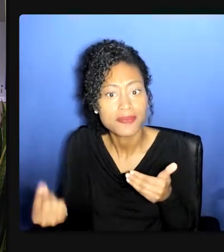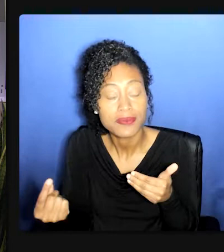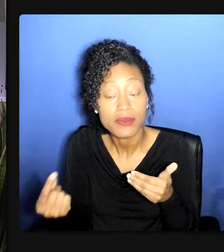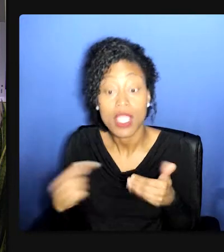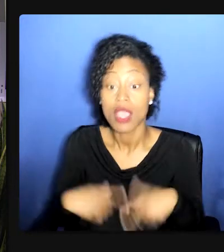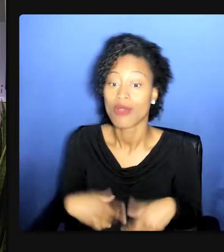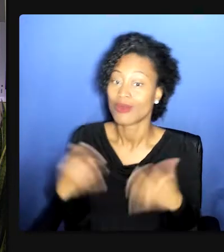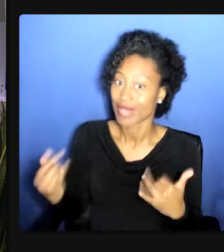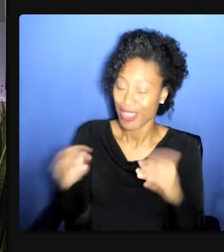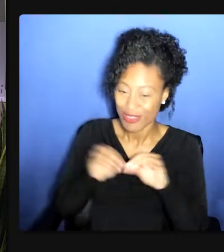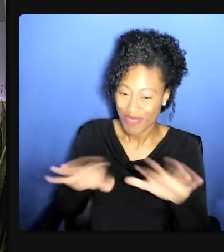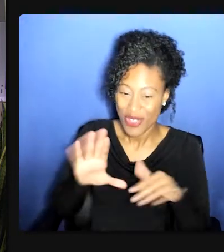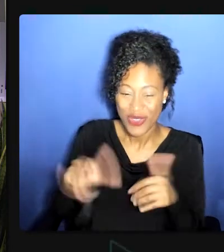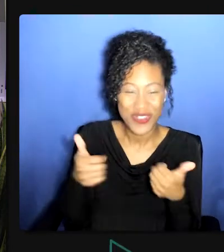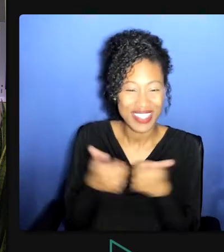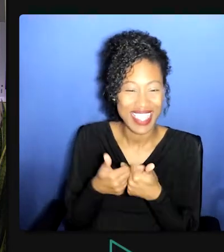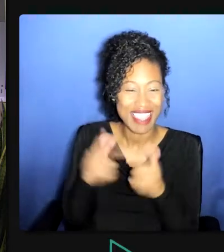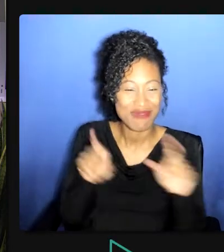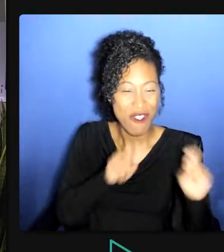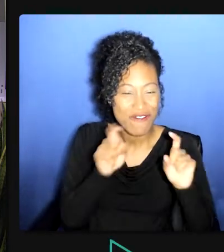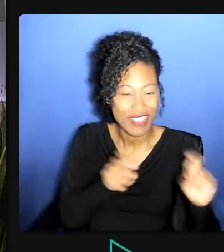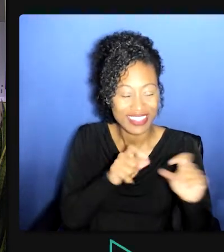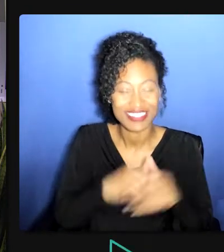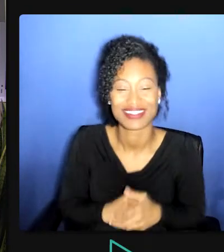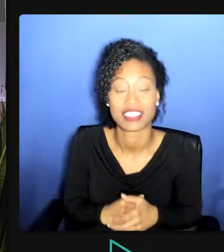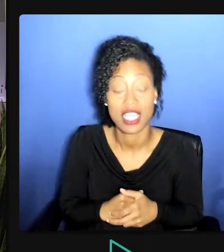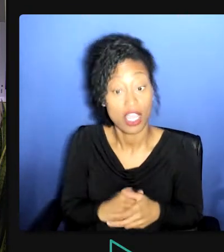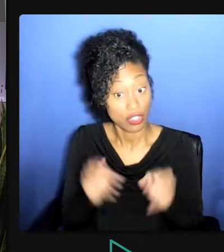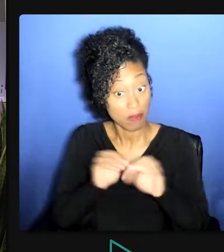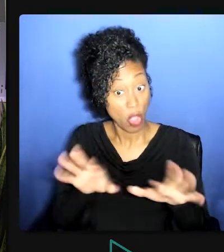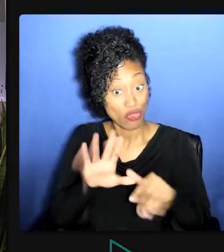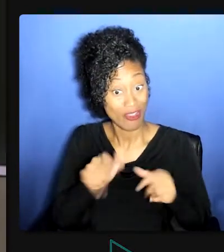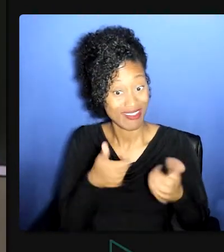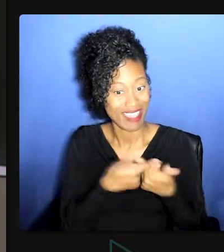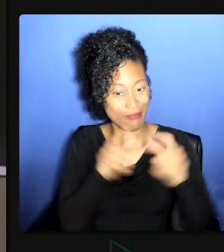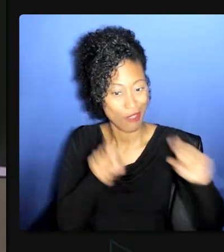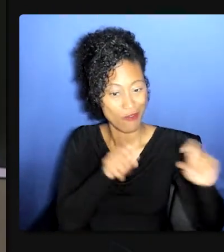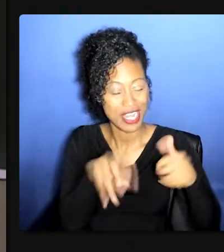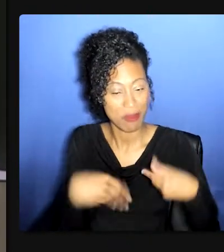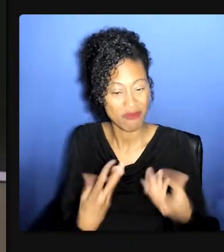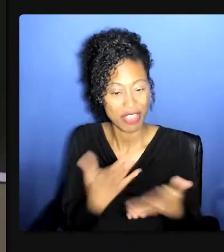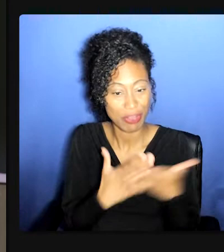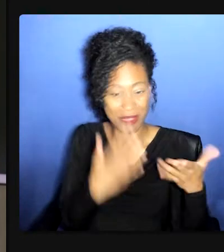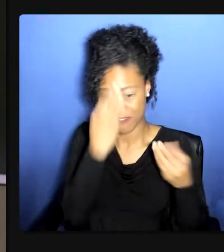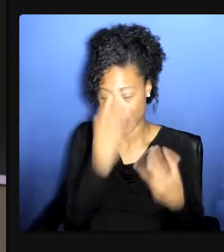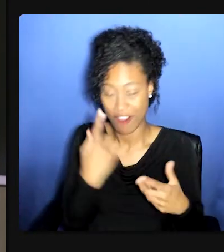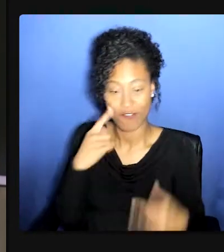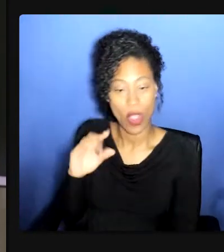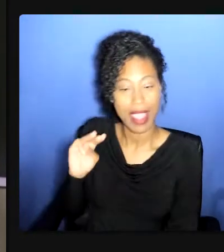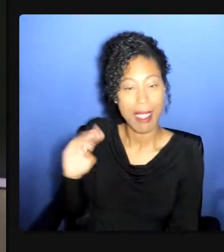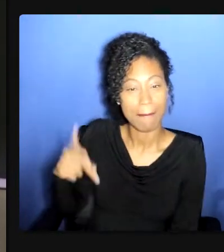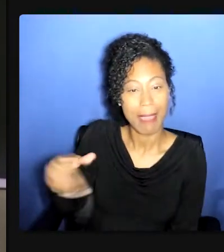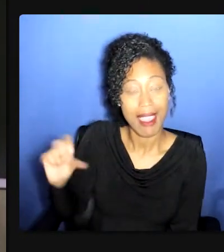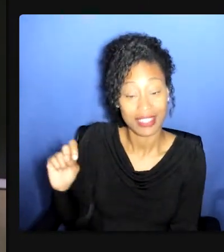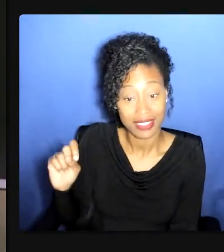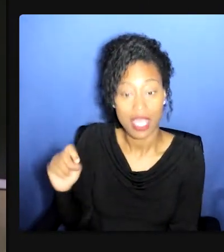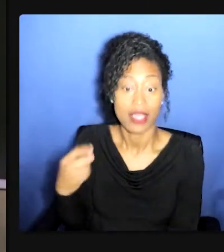Next would be to deploy your game servers. To do so we need to provide some information to MPS.